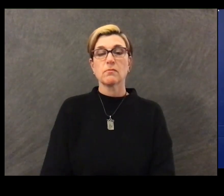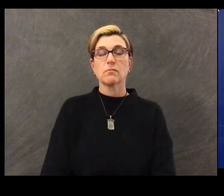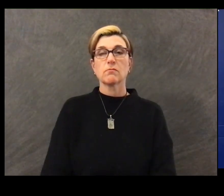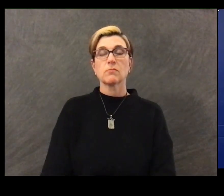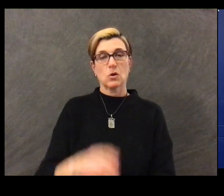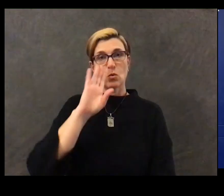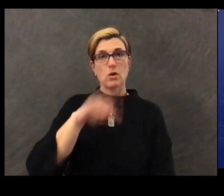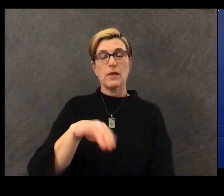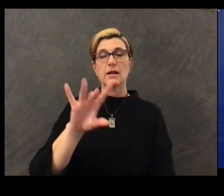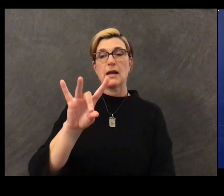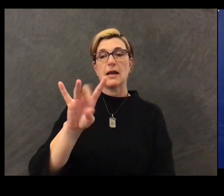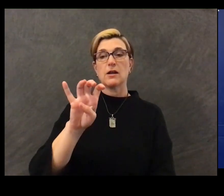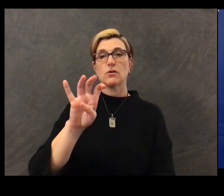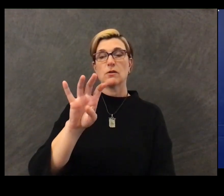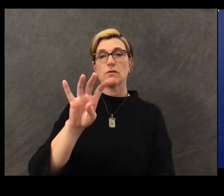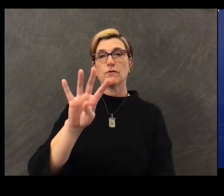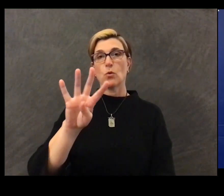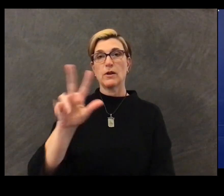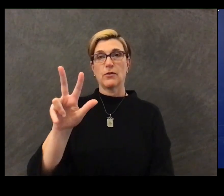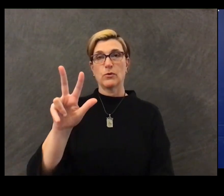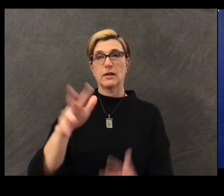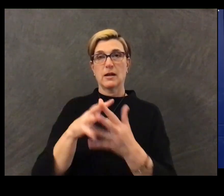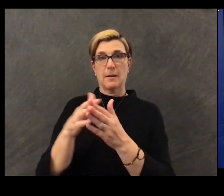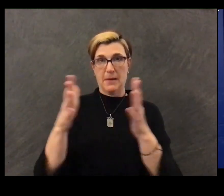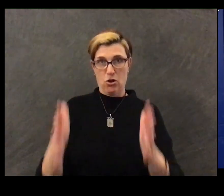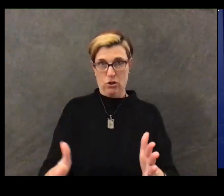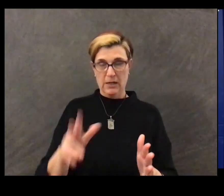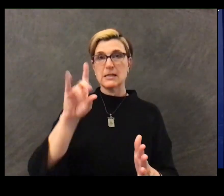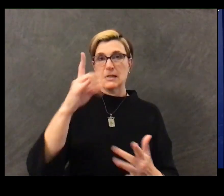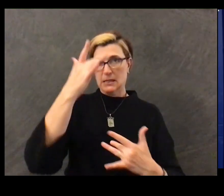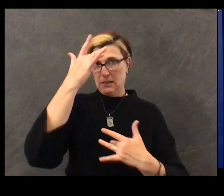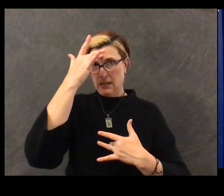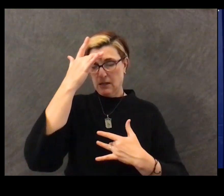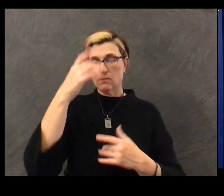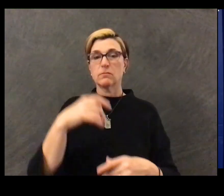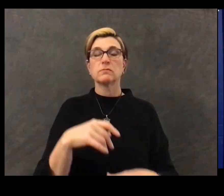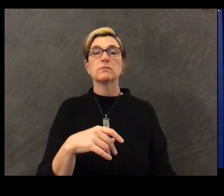contracted the corona virus and we grieved the loss of more than 47,000 of